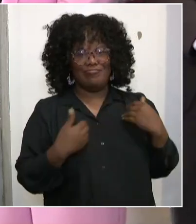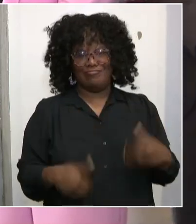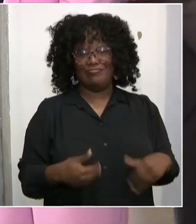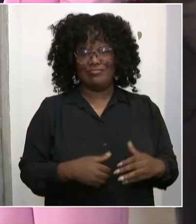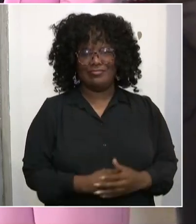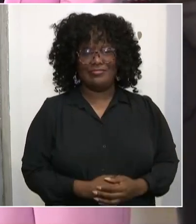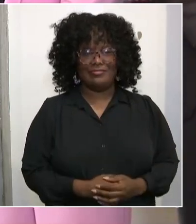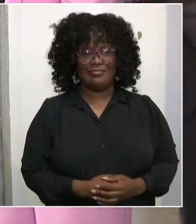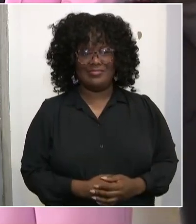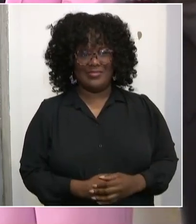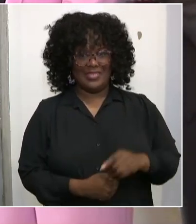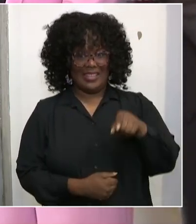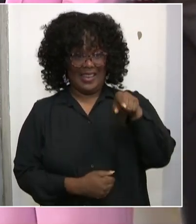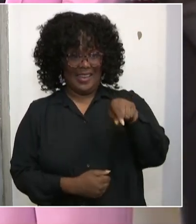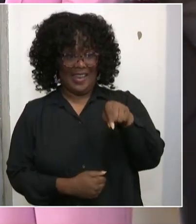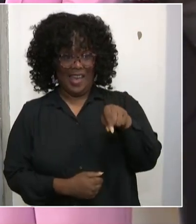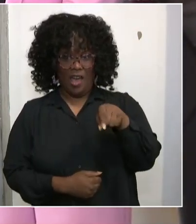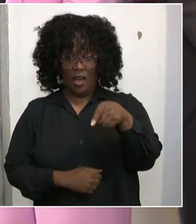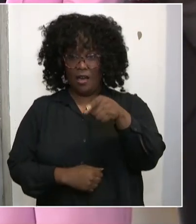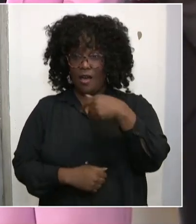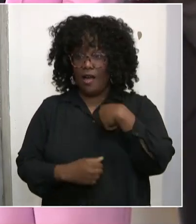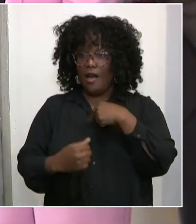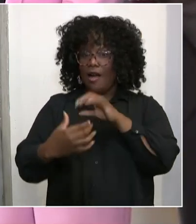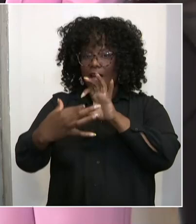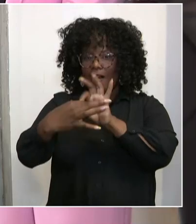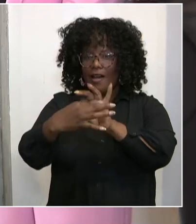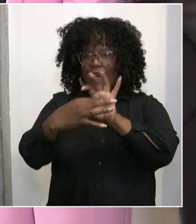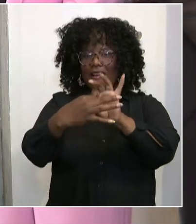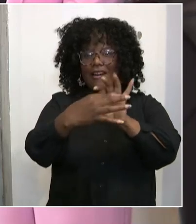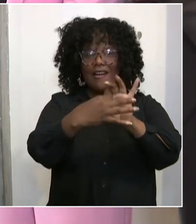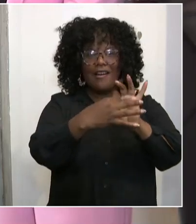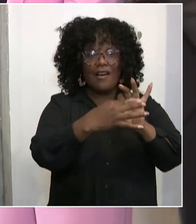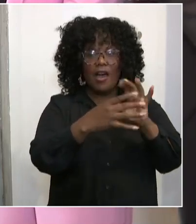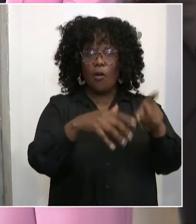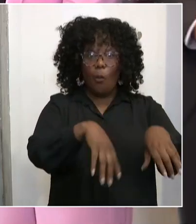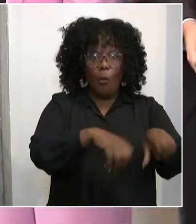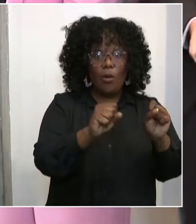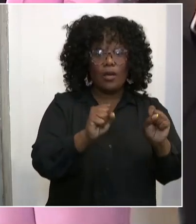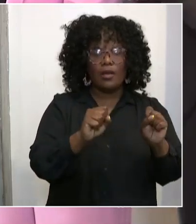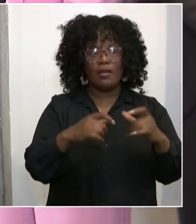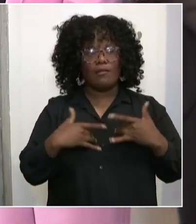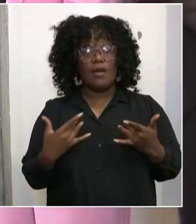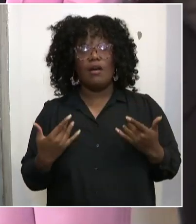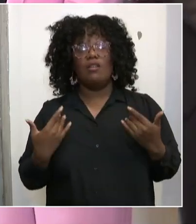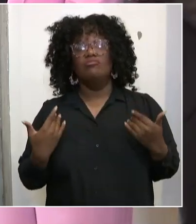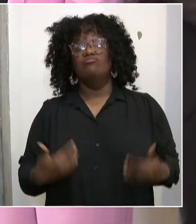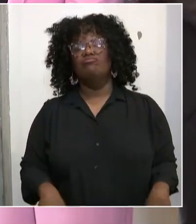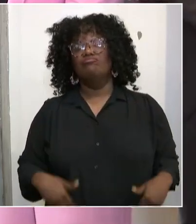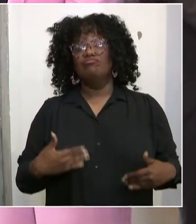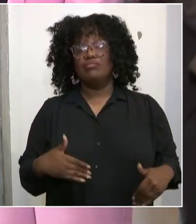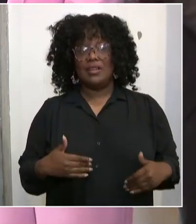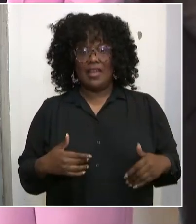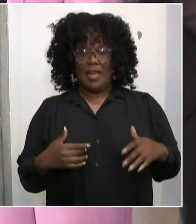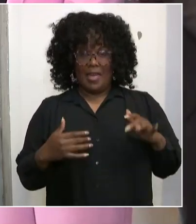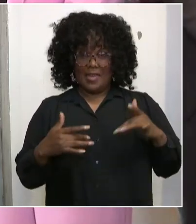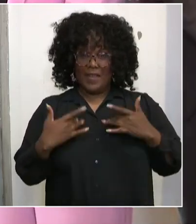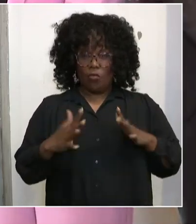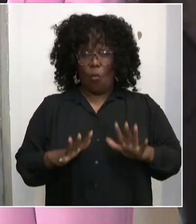to helping support and host events, uh, we're having events all across all eight wards but also in the DMV, um,